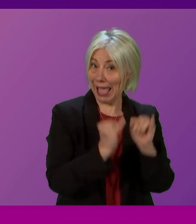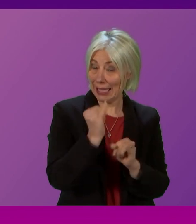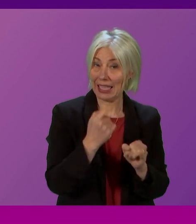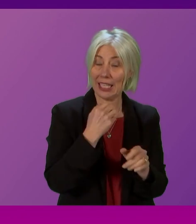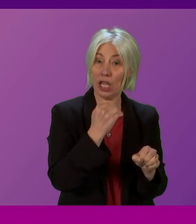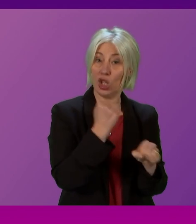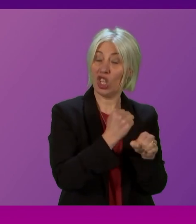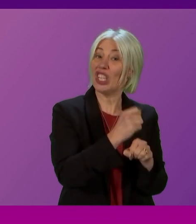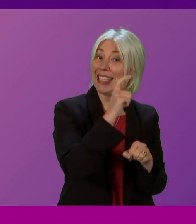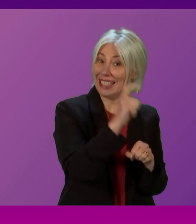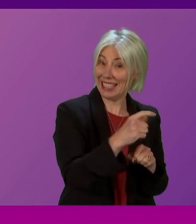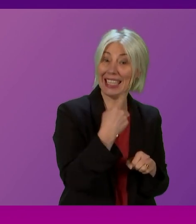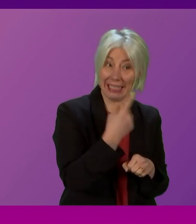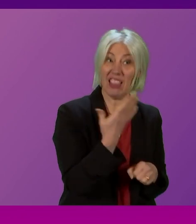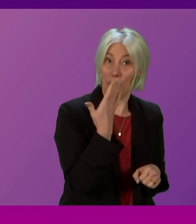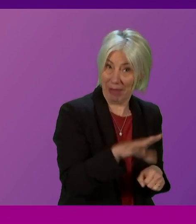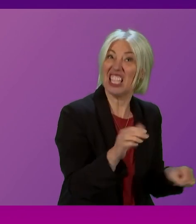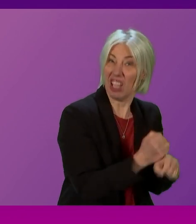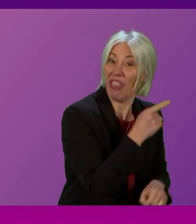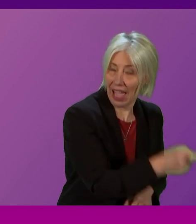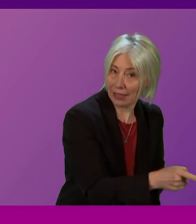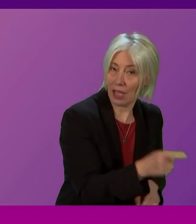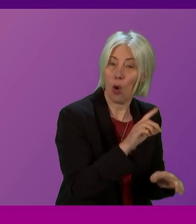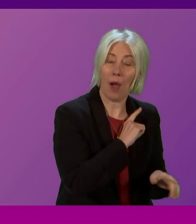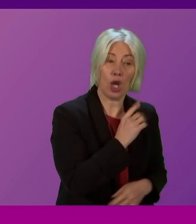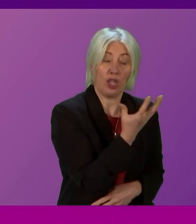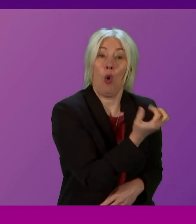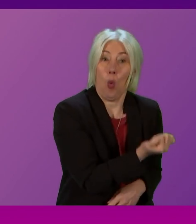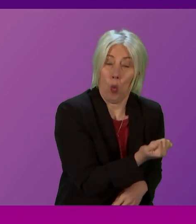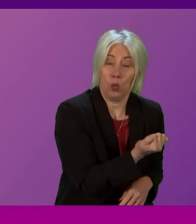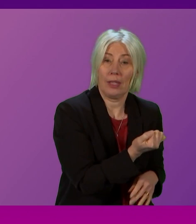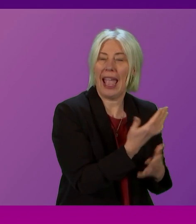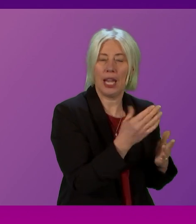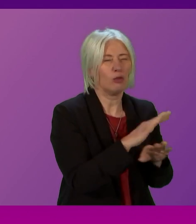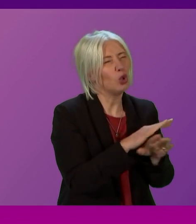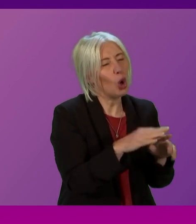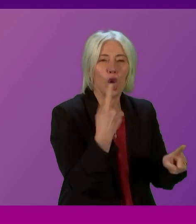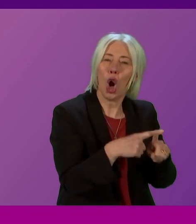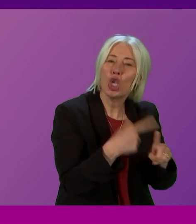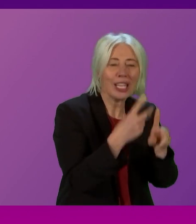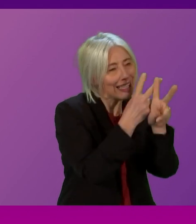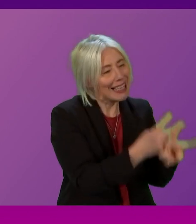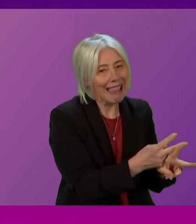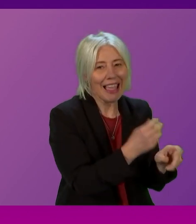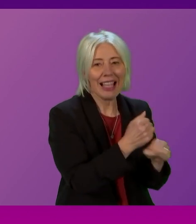Glasgow and Clyde has, in effect, done that by pausing non-urgent care in Glasgow—